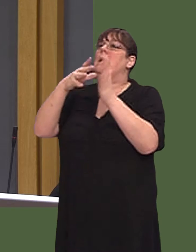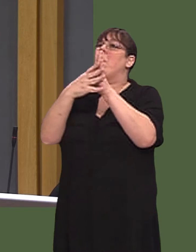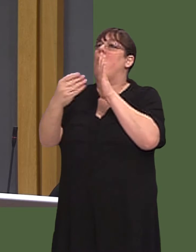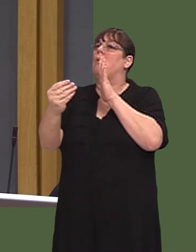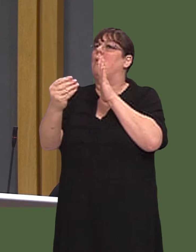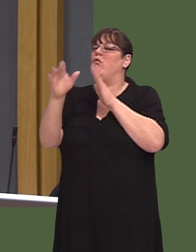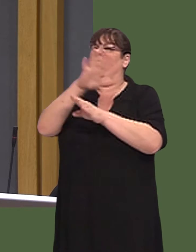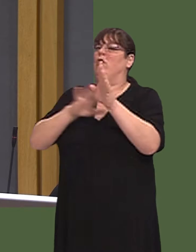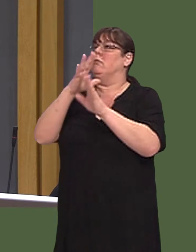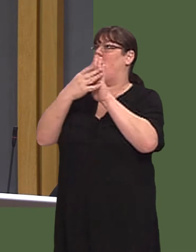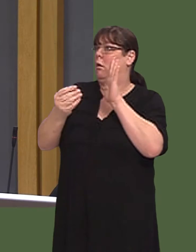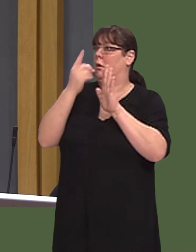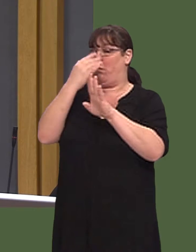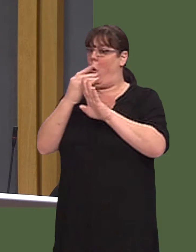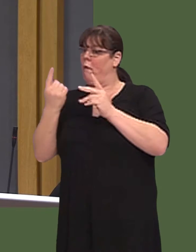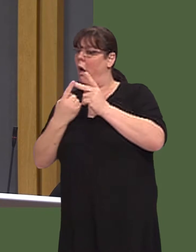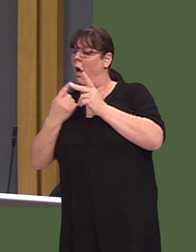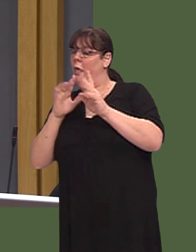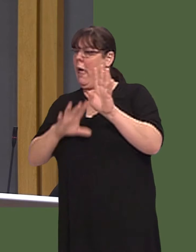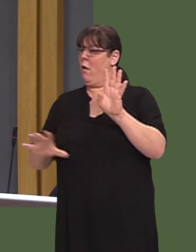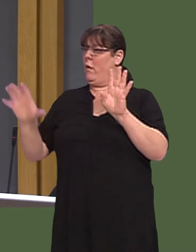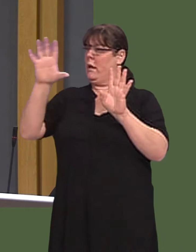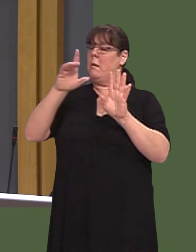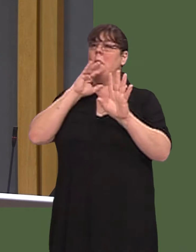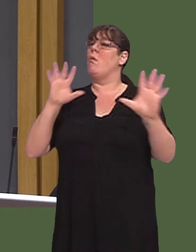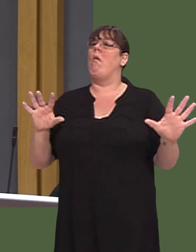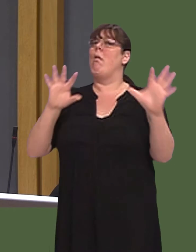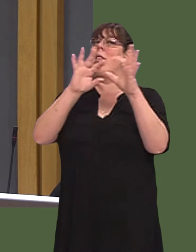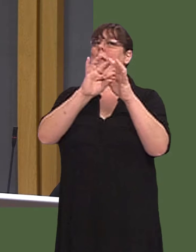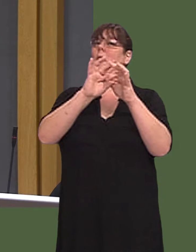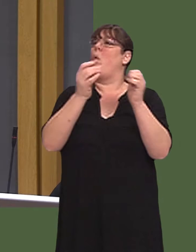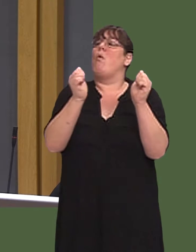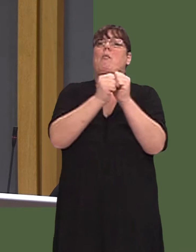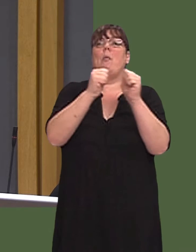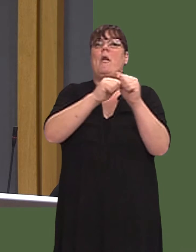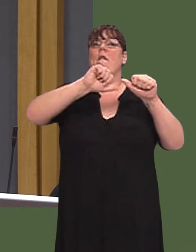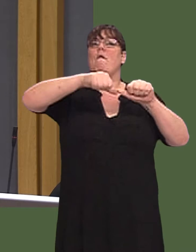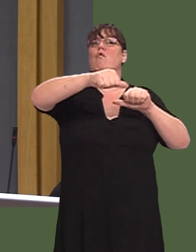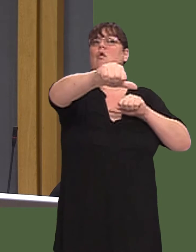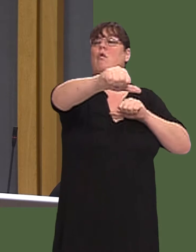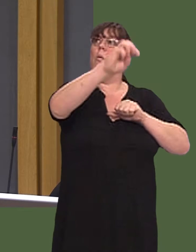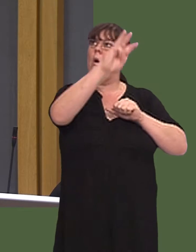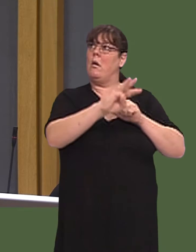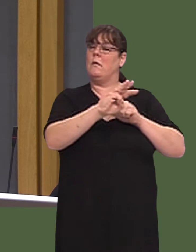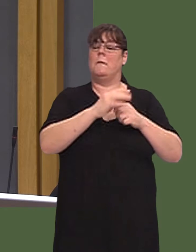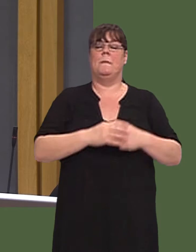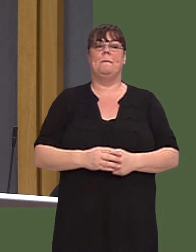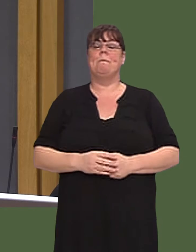the First Minister agree that itís not necessarily a model that is relevant or appropriate for rural Wales?